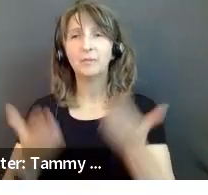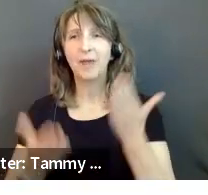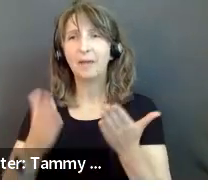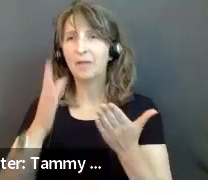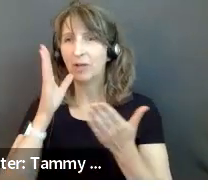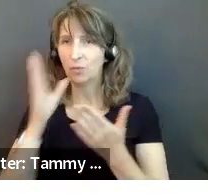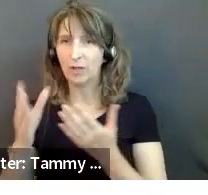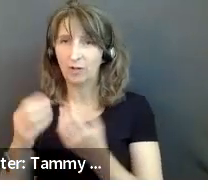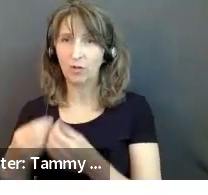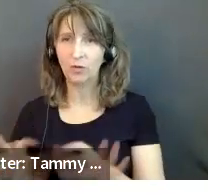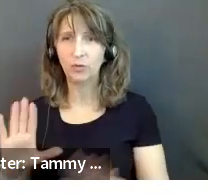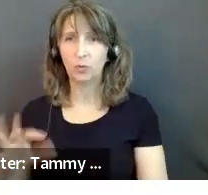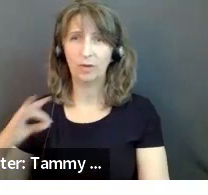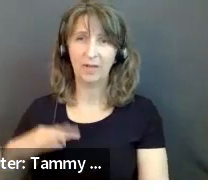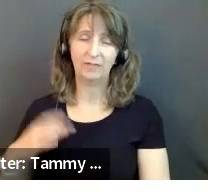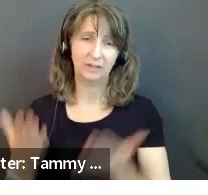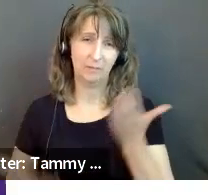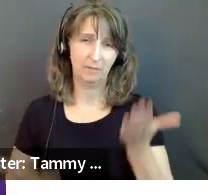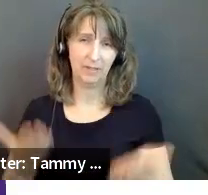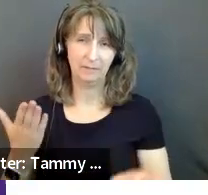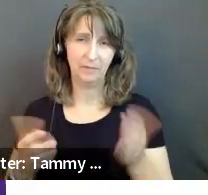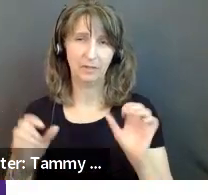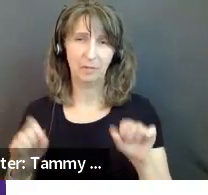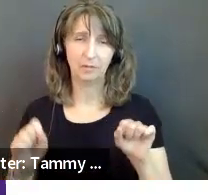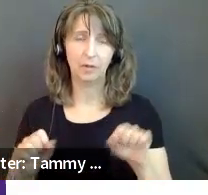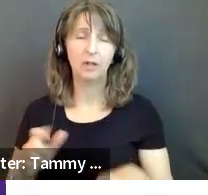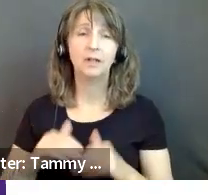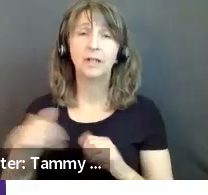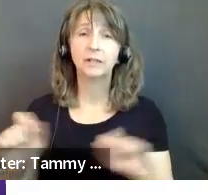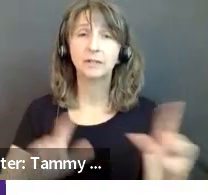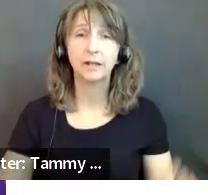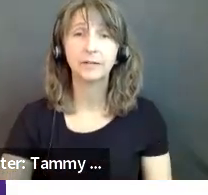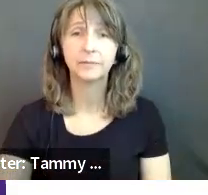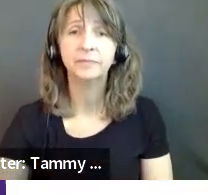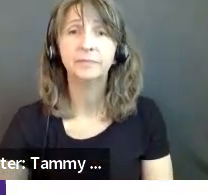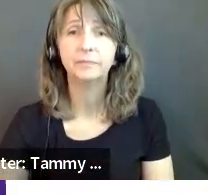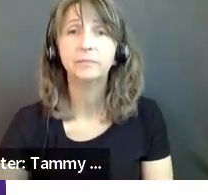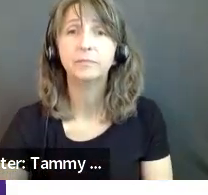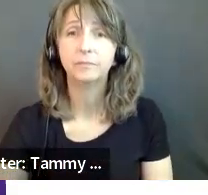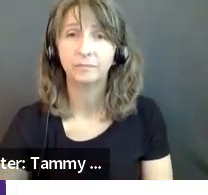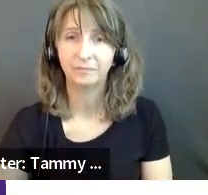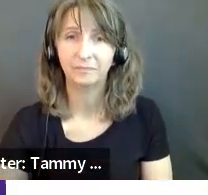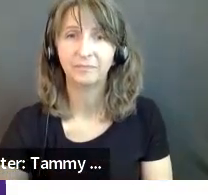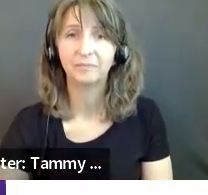The next slide. Yes.